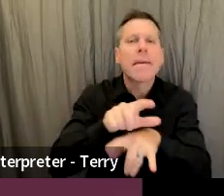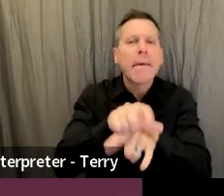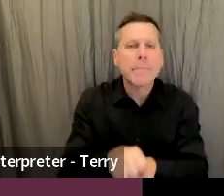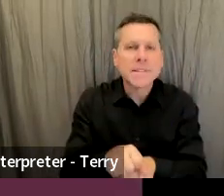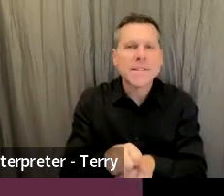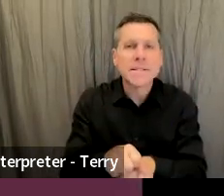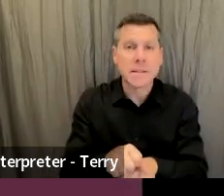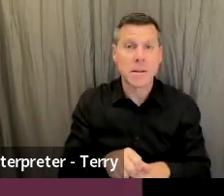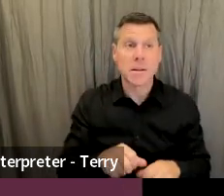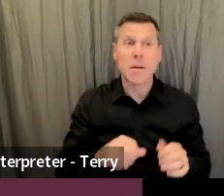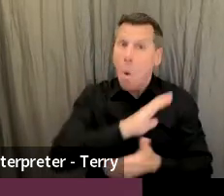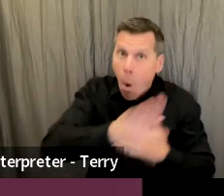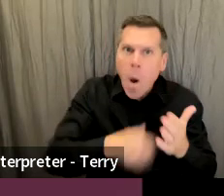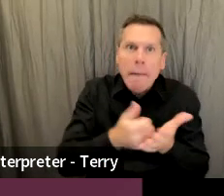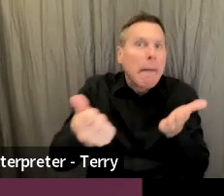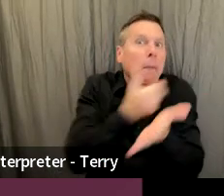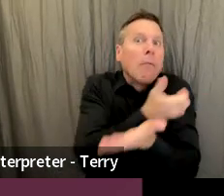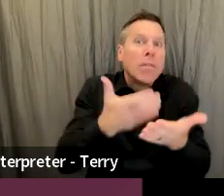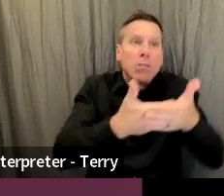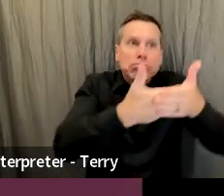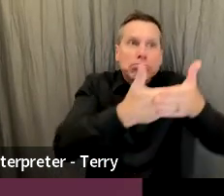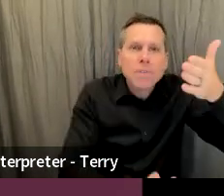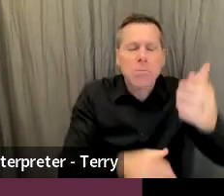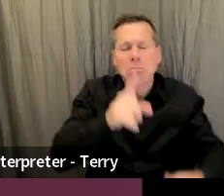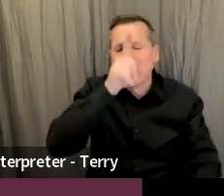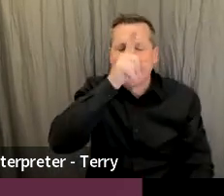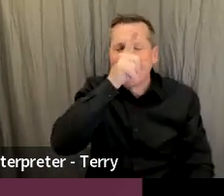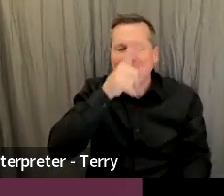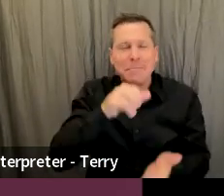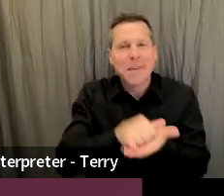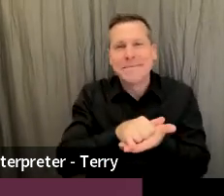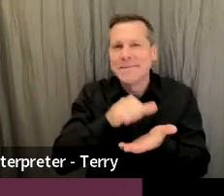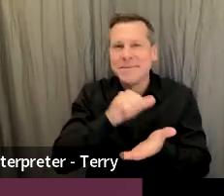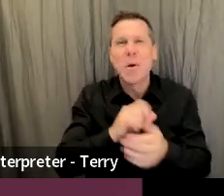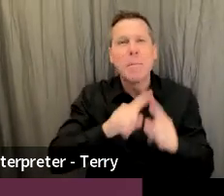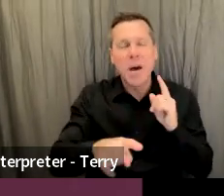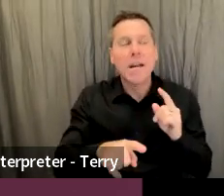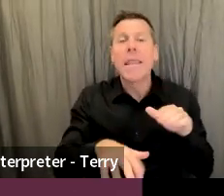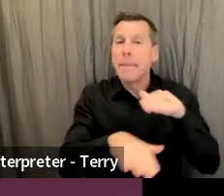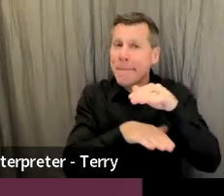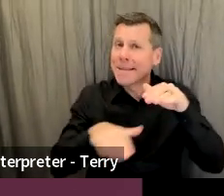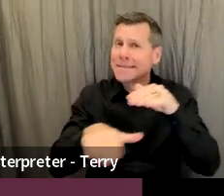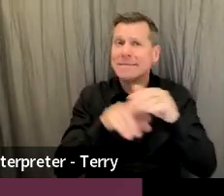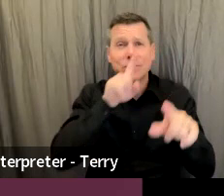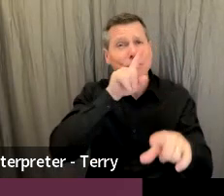I had to pick and choose. There was a lot of good information out there. And so definitely this is not a comprehensive checklist,